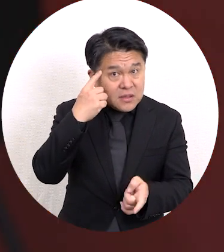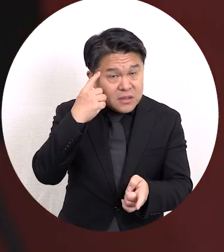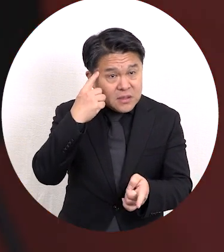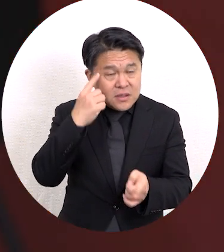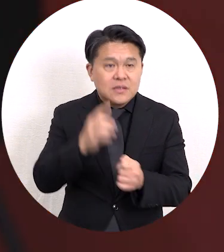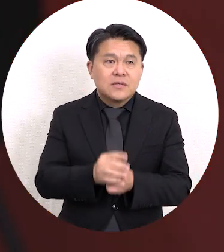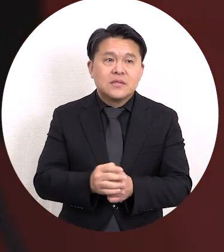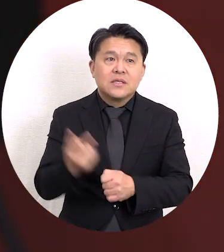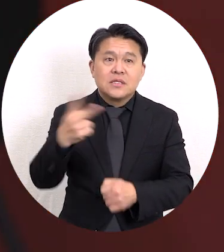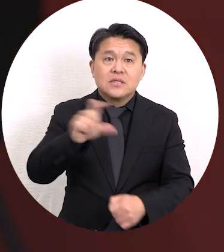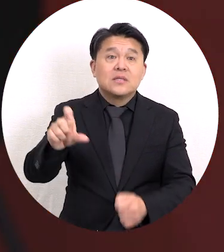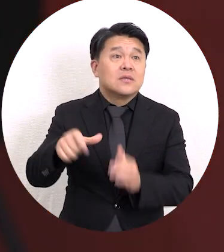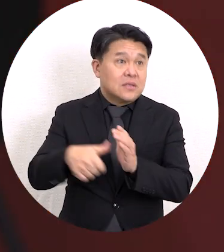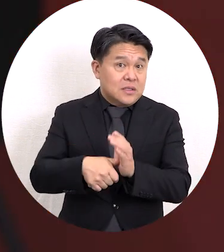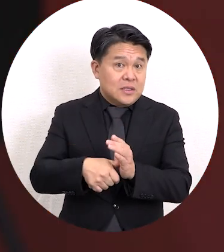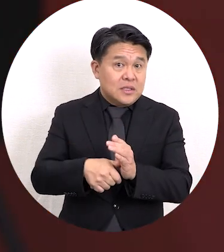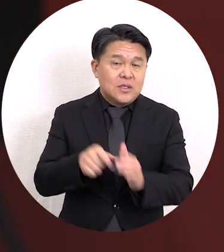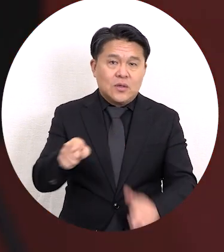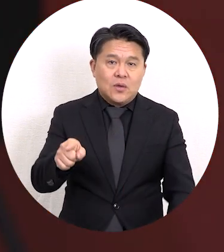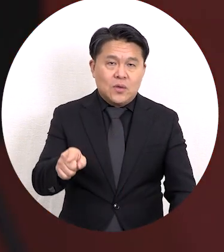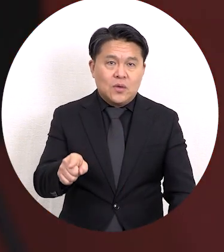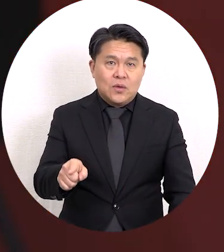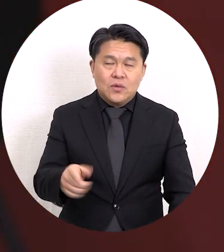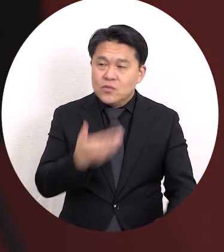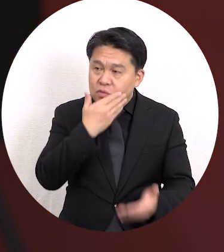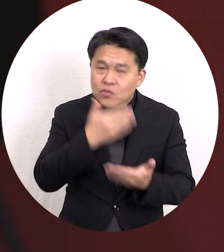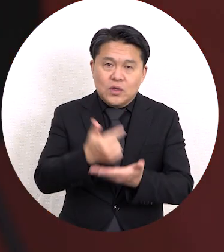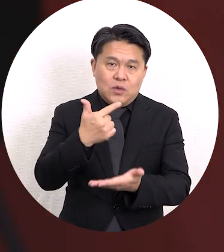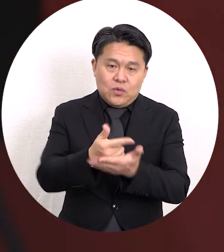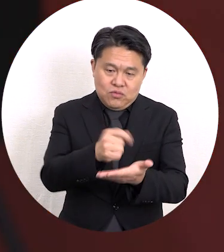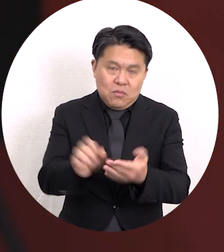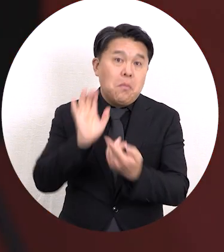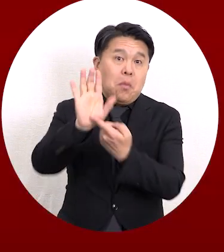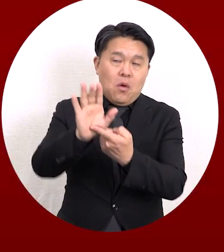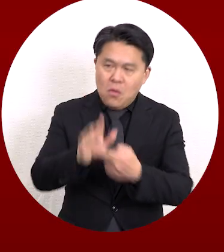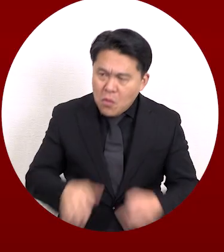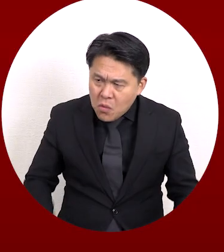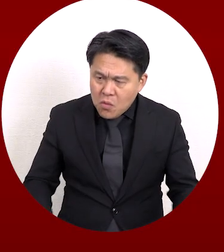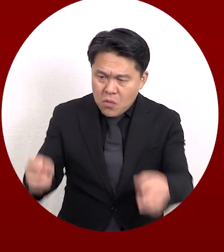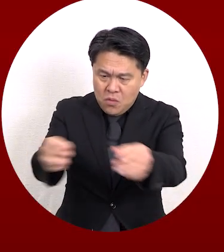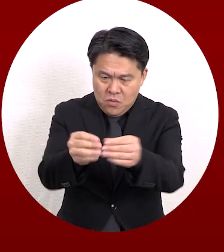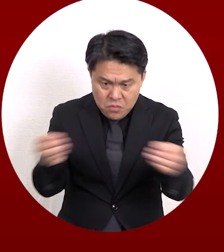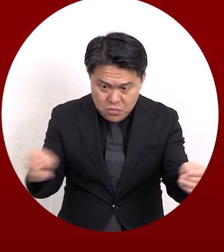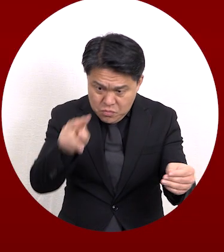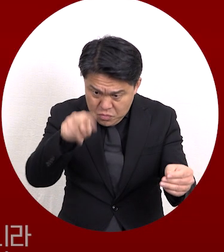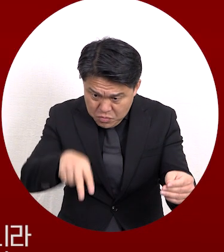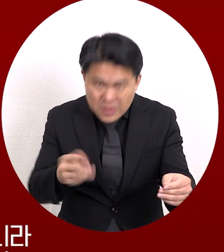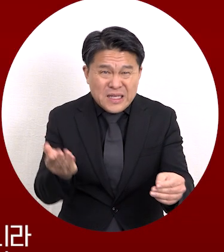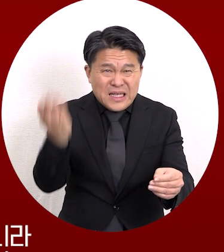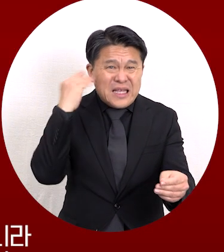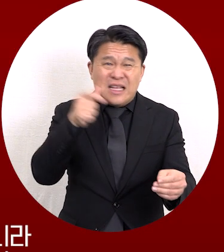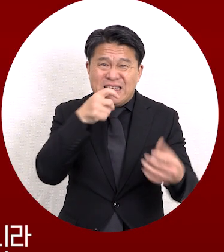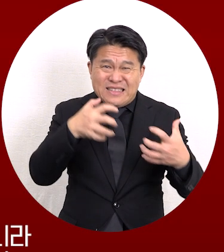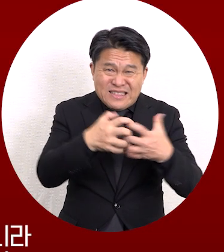However, in 2015, a crucial paper was published suggesting that the marks were most likely from